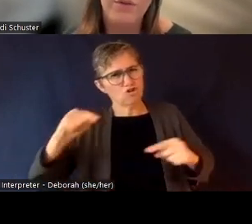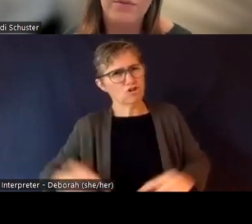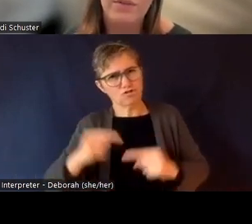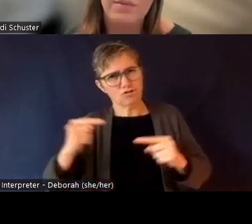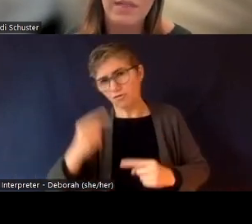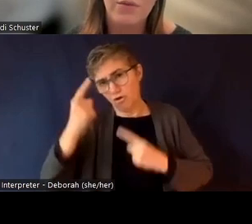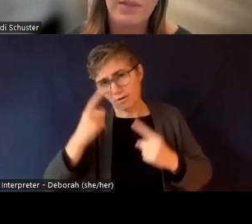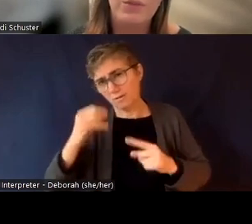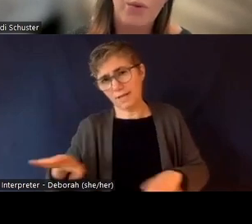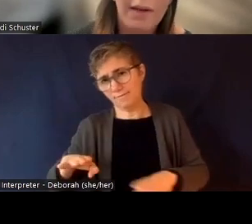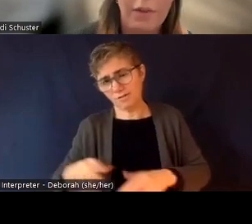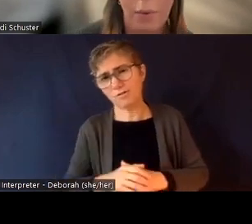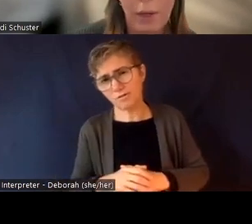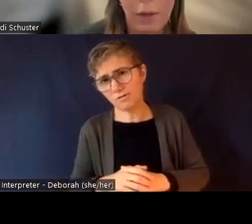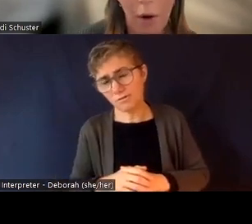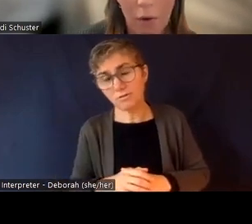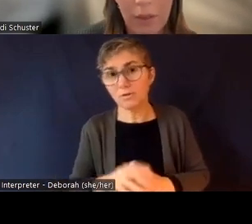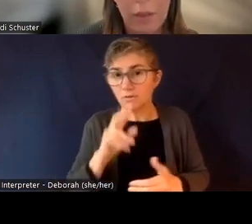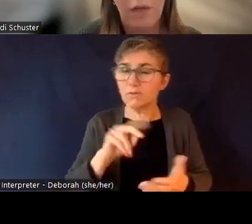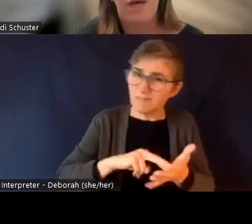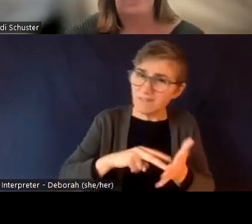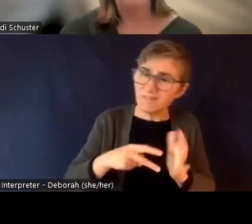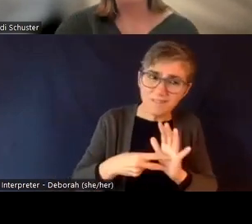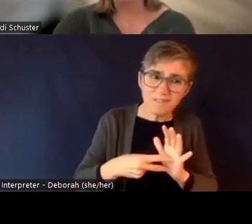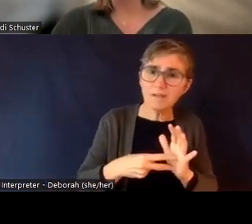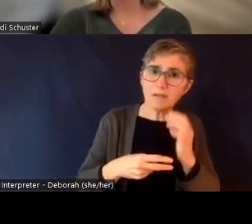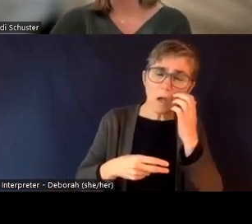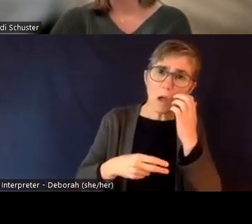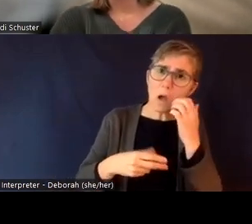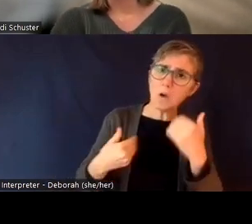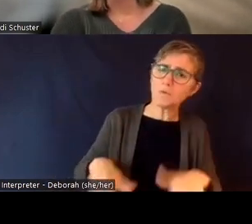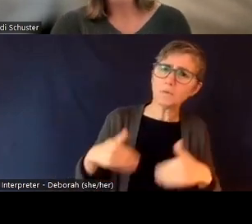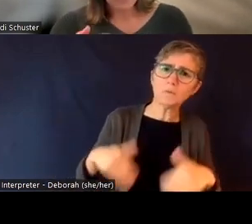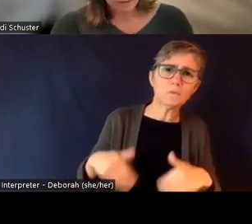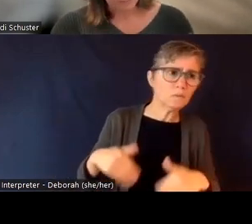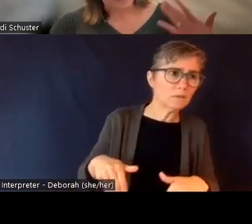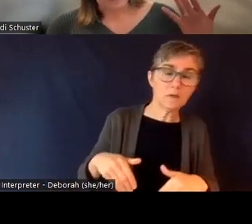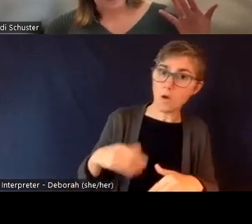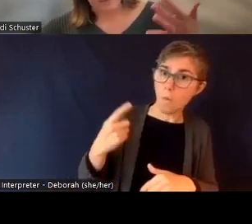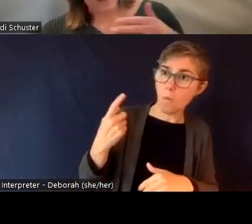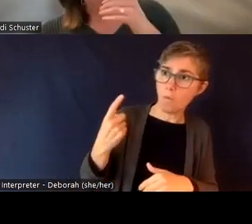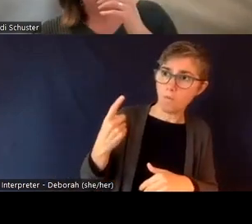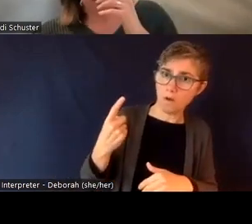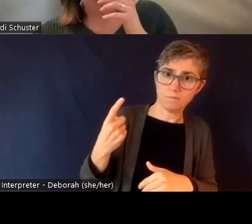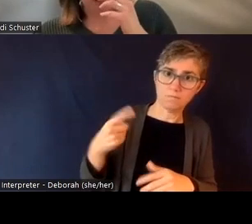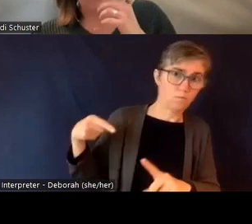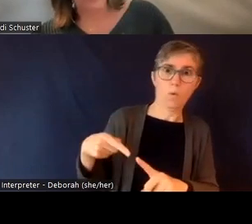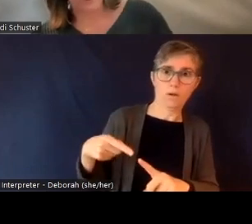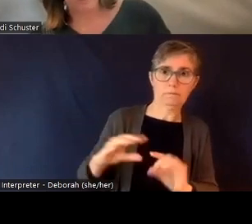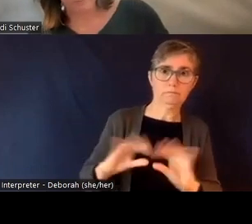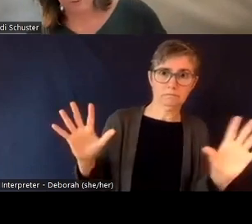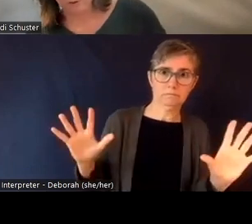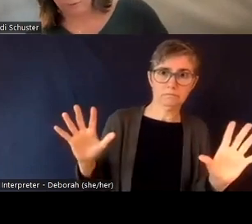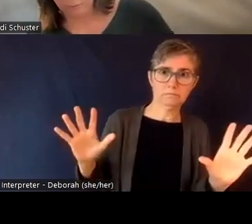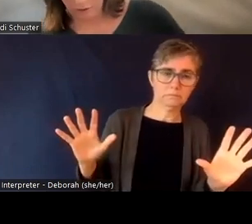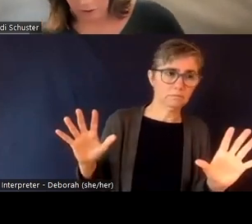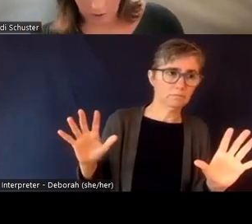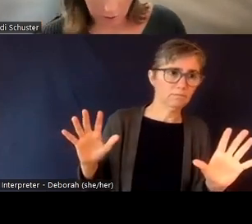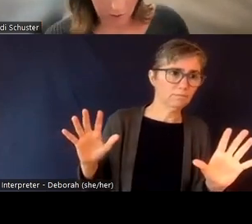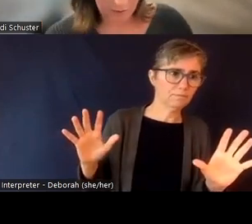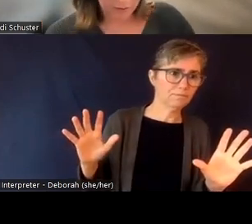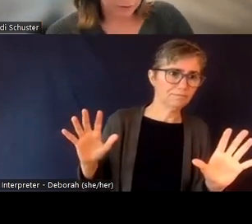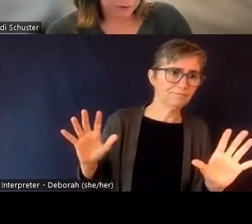So to me, this really drives the point home that one that we as we've seen from, you know,